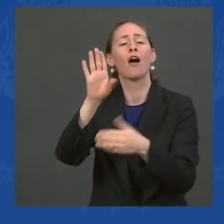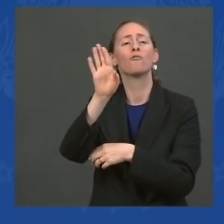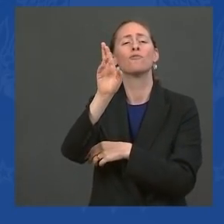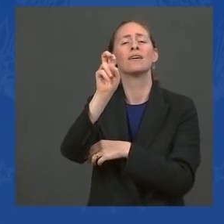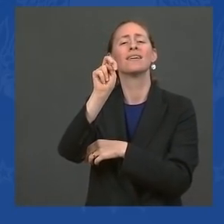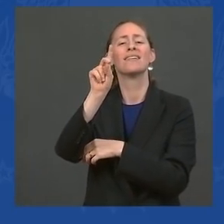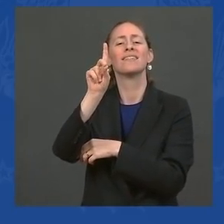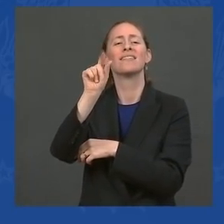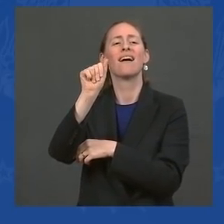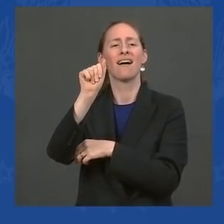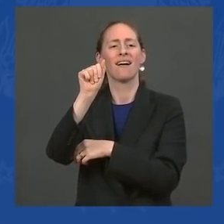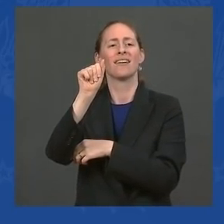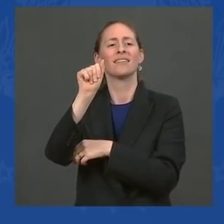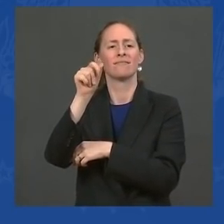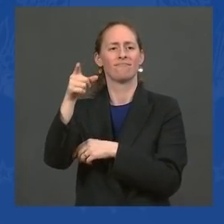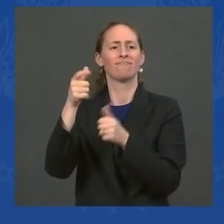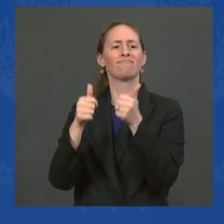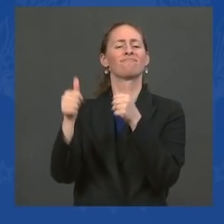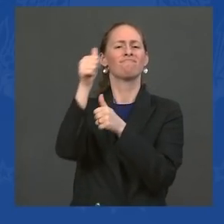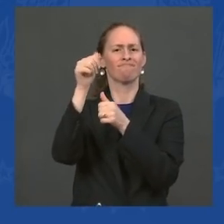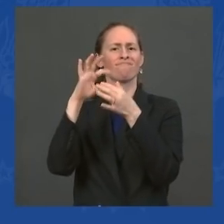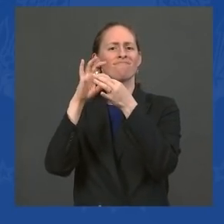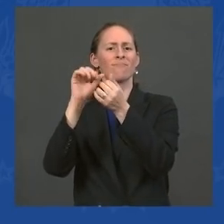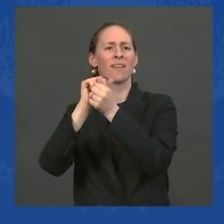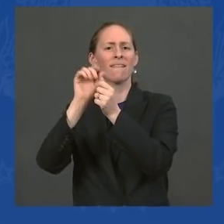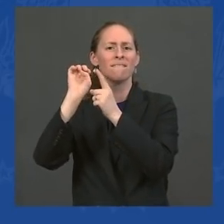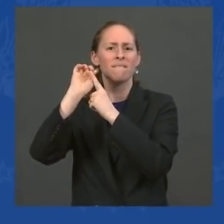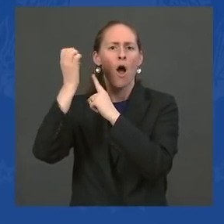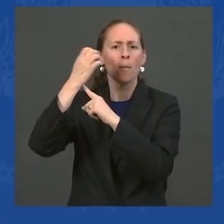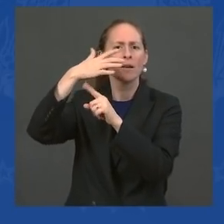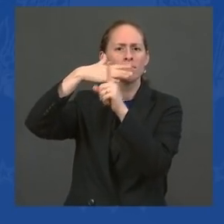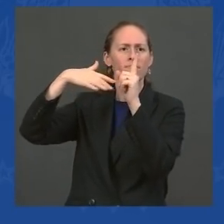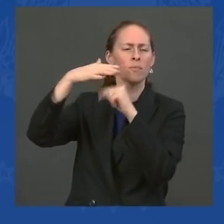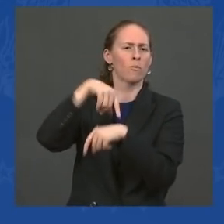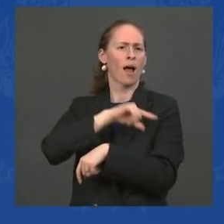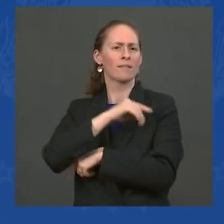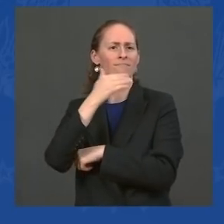Environmental Quality; and Gina McCah-thy.